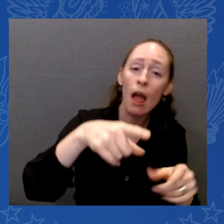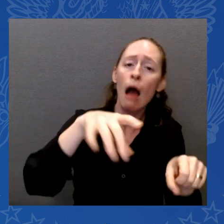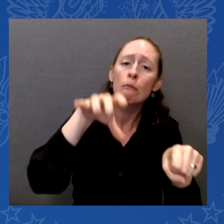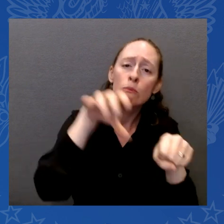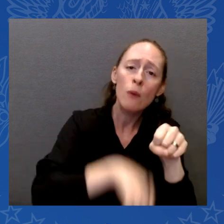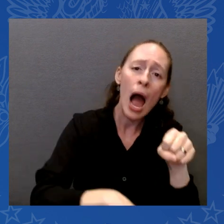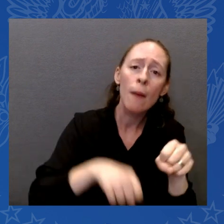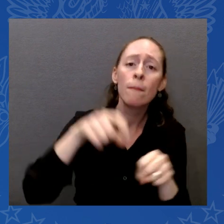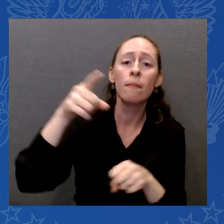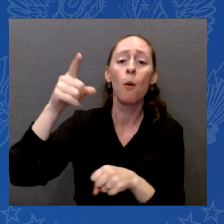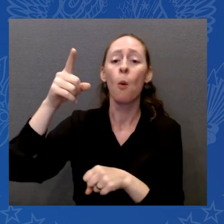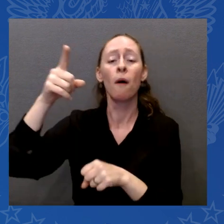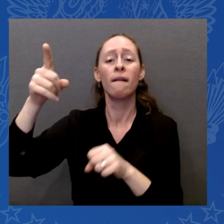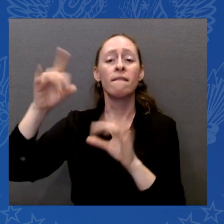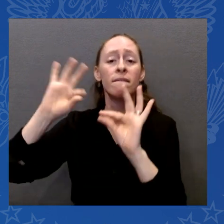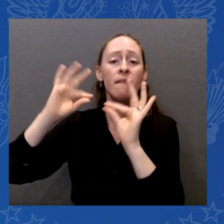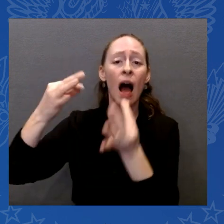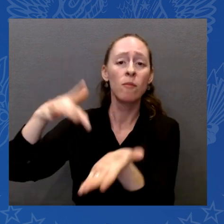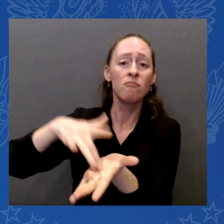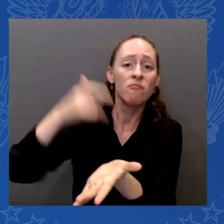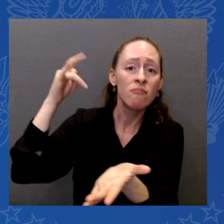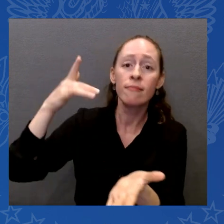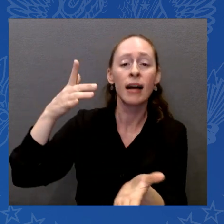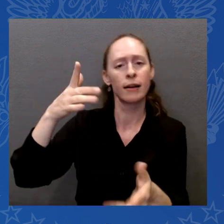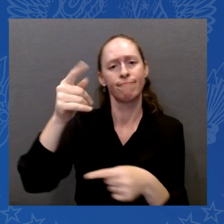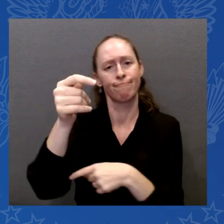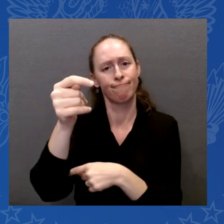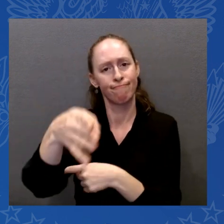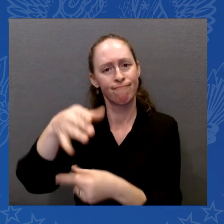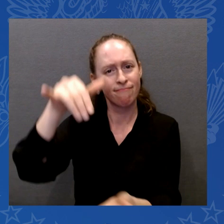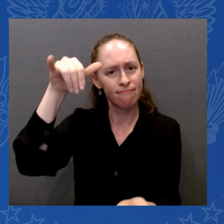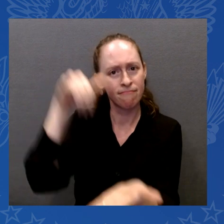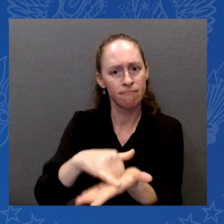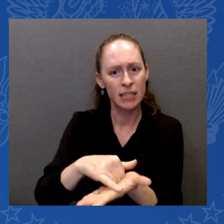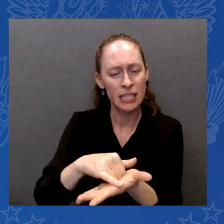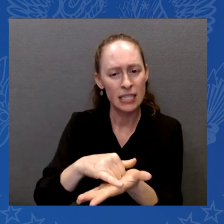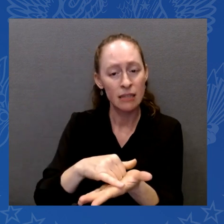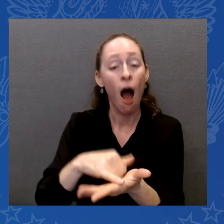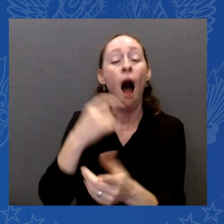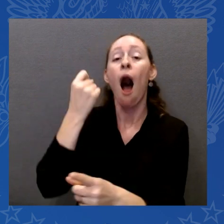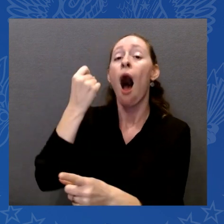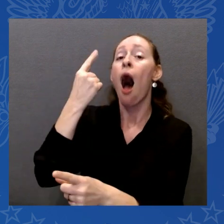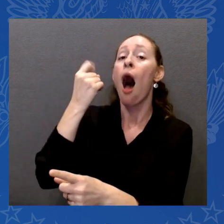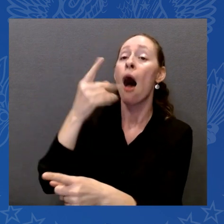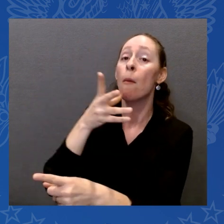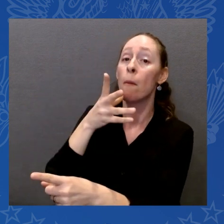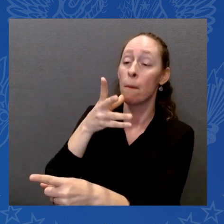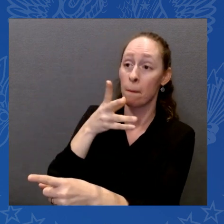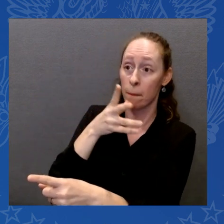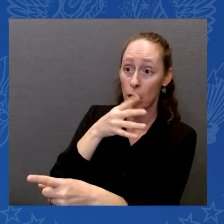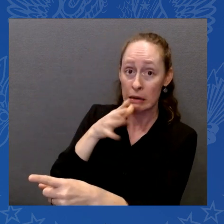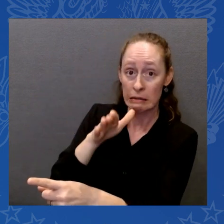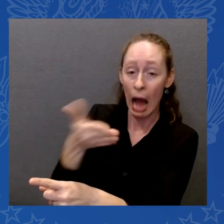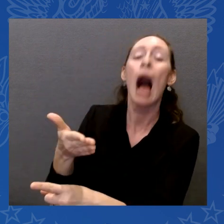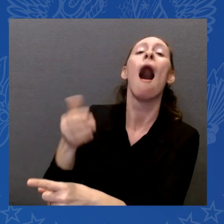But pregnant people don't have a warning light that comes on when they've crossed that threshold. We have to use our clinical judgment